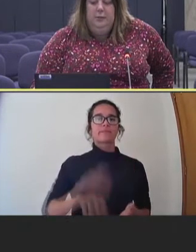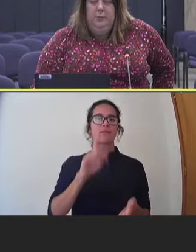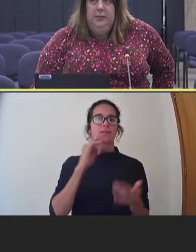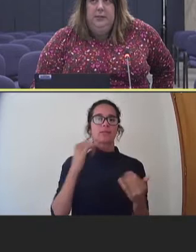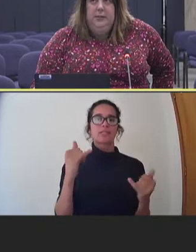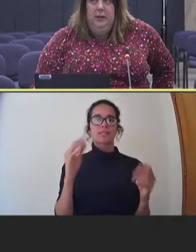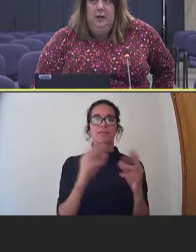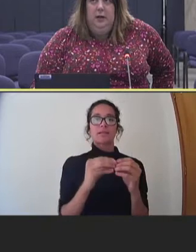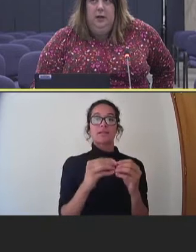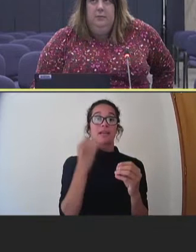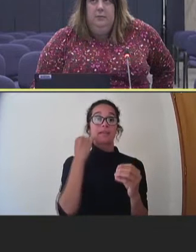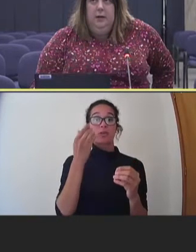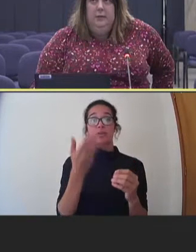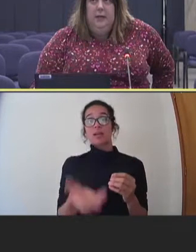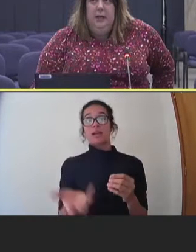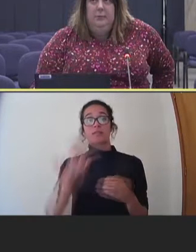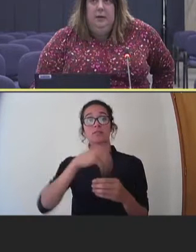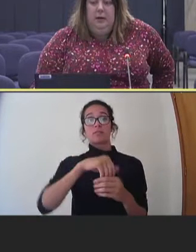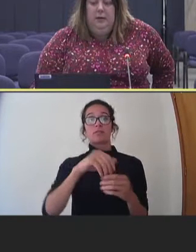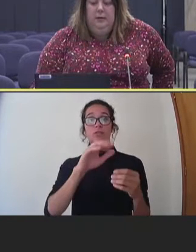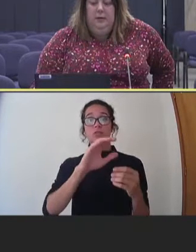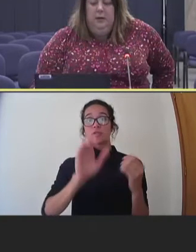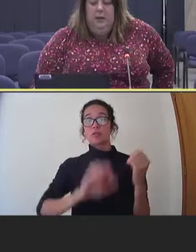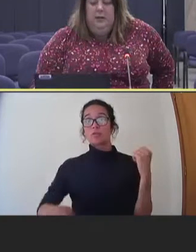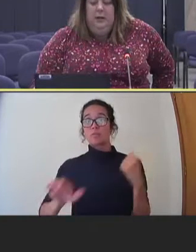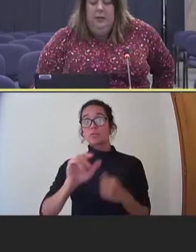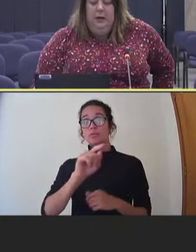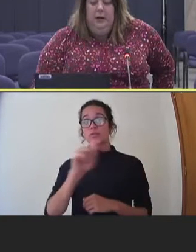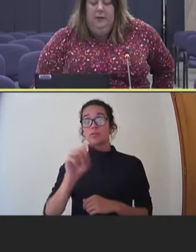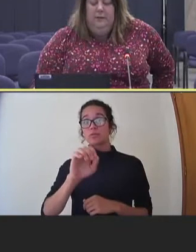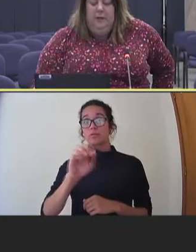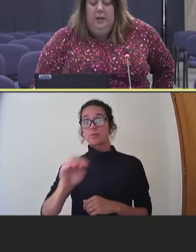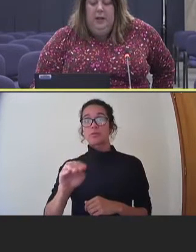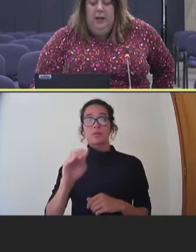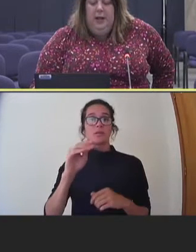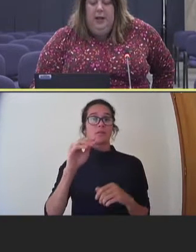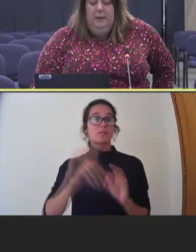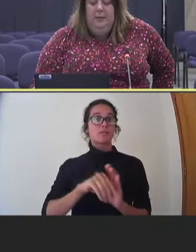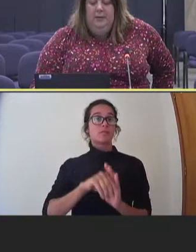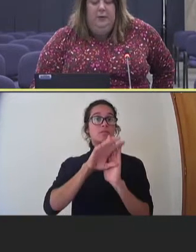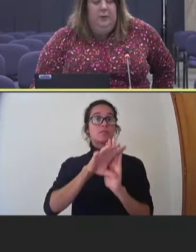please come to camera and take your mic off. And if you're in the room,